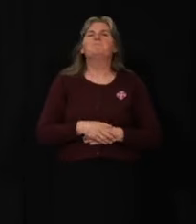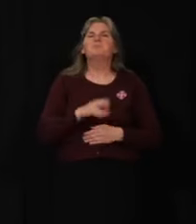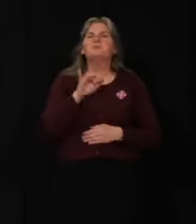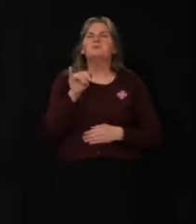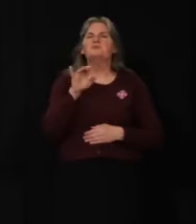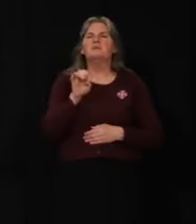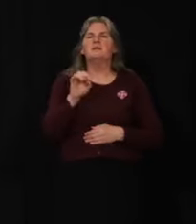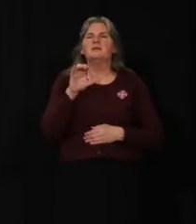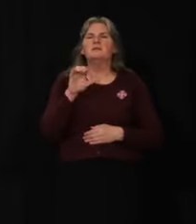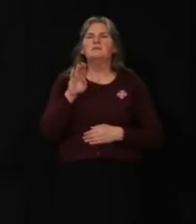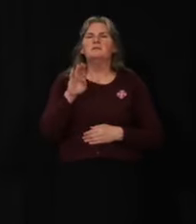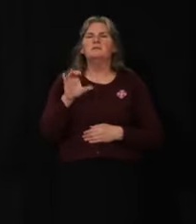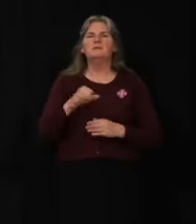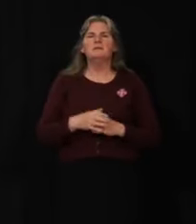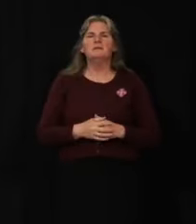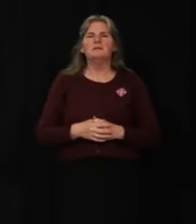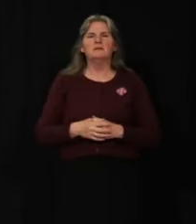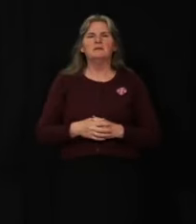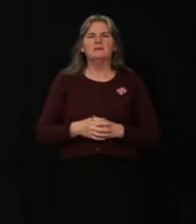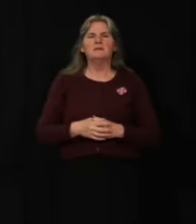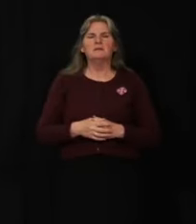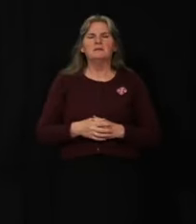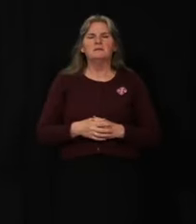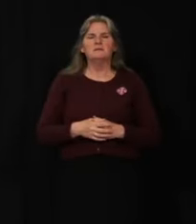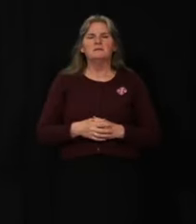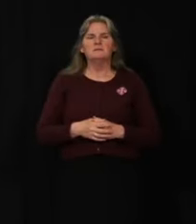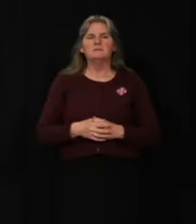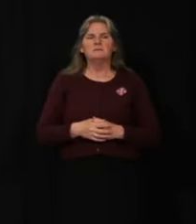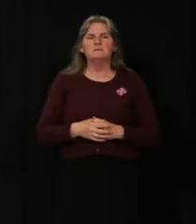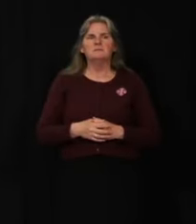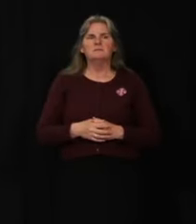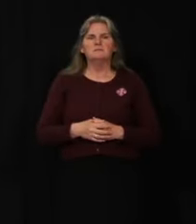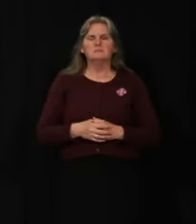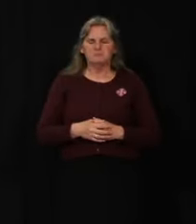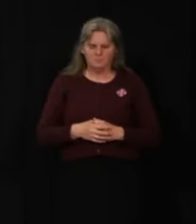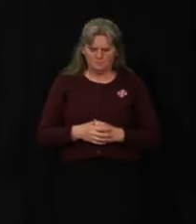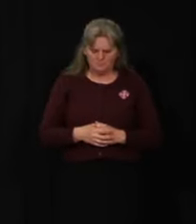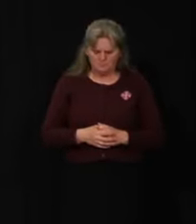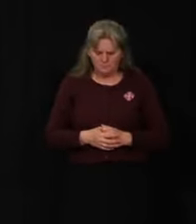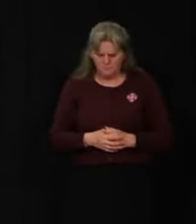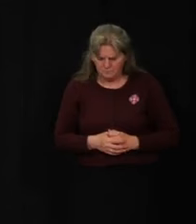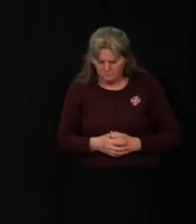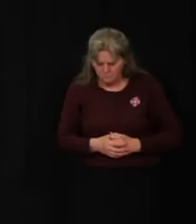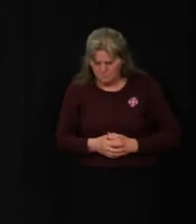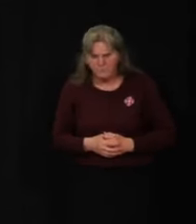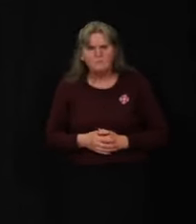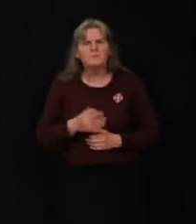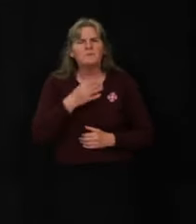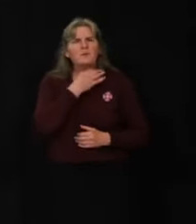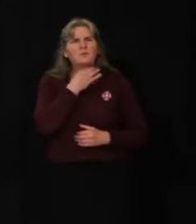wait sparse -- for specific approval. But subject to inspection down